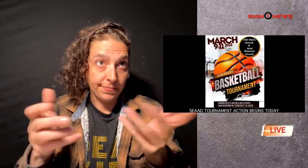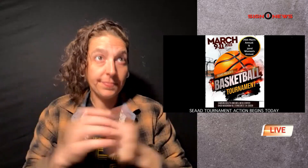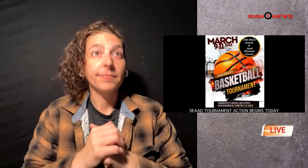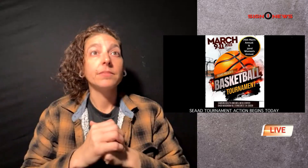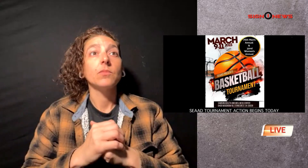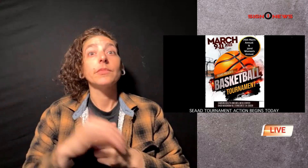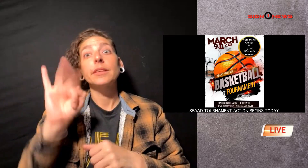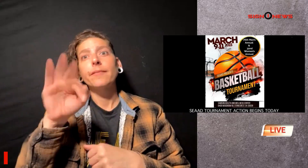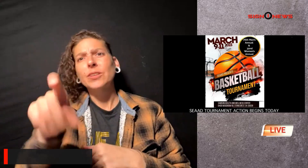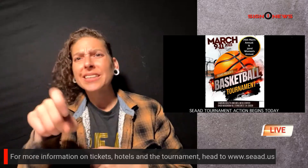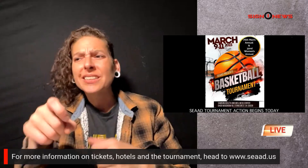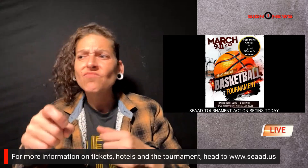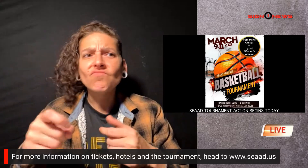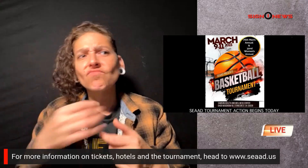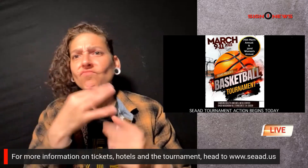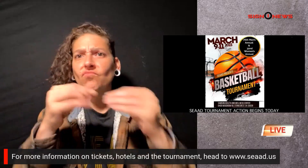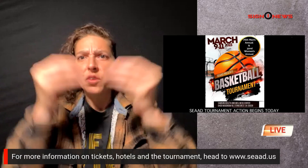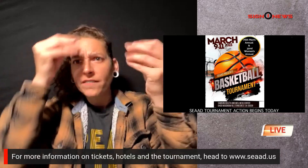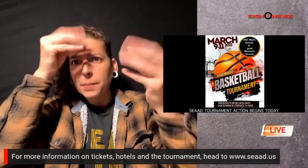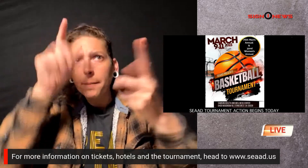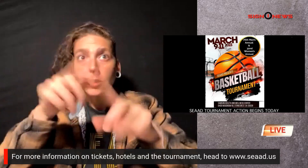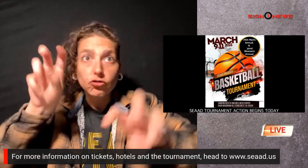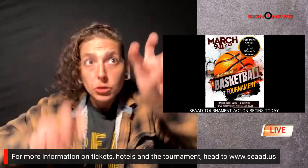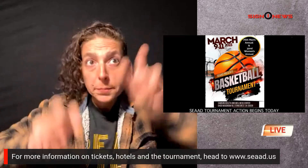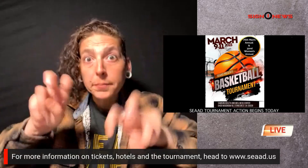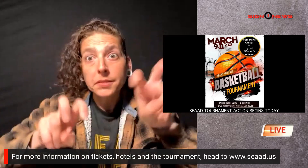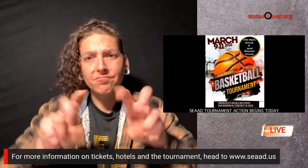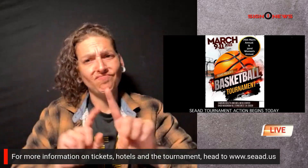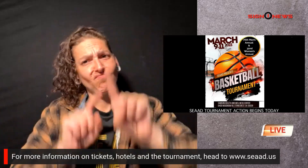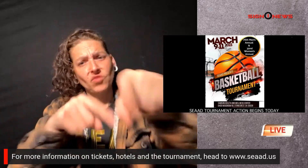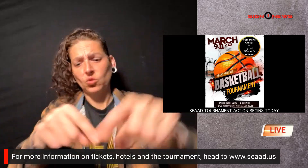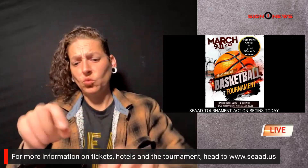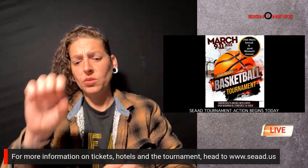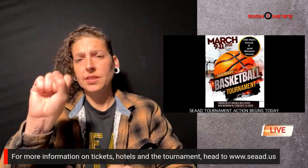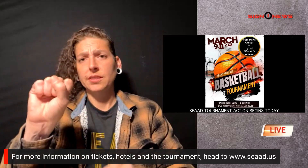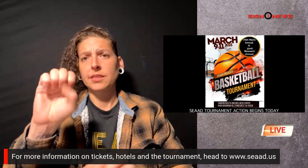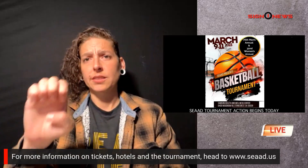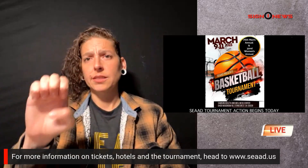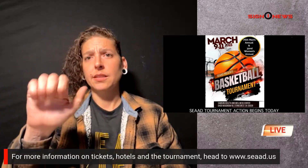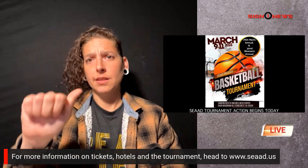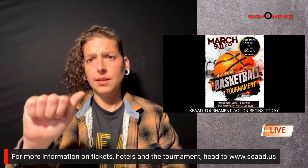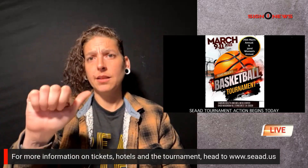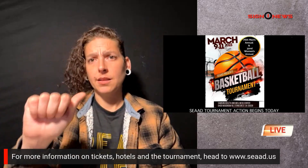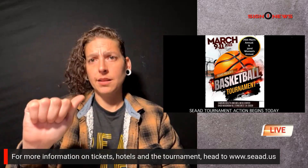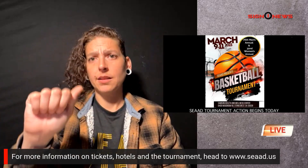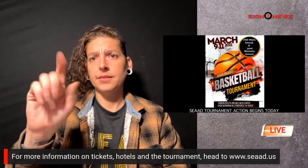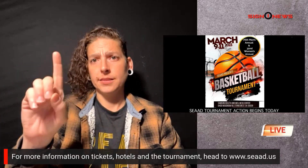if you need more information about the tournament just head to SEAAD.us